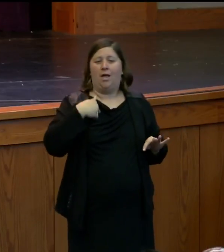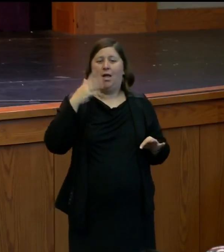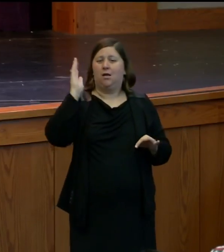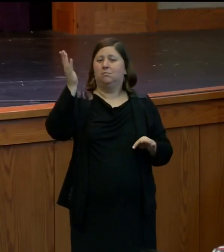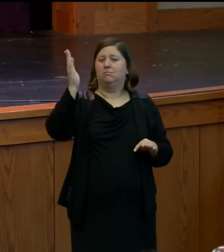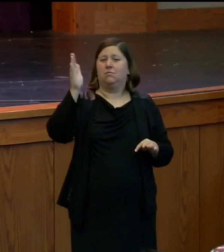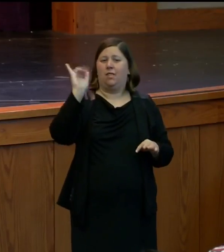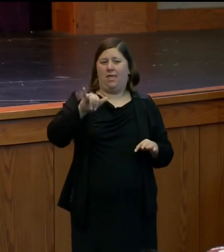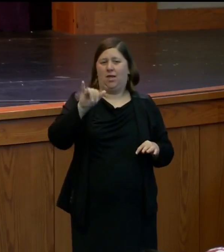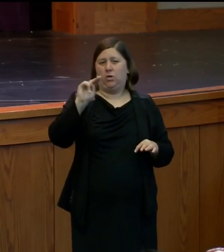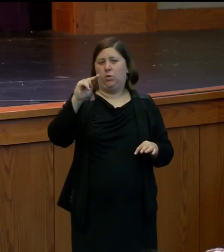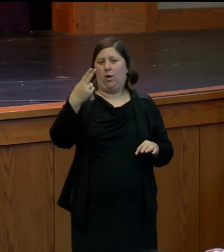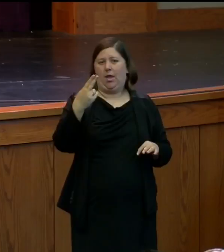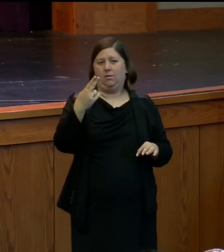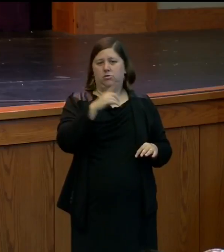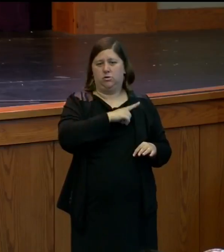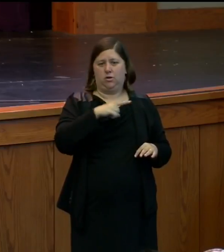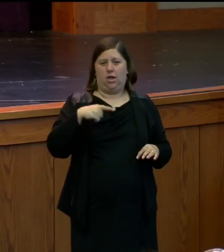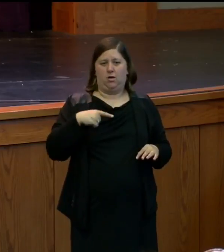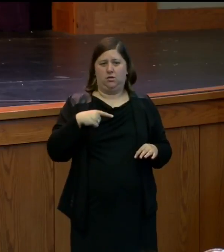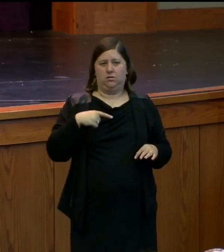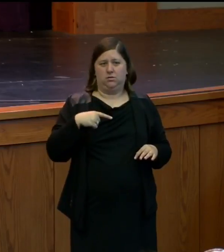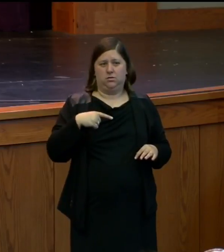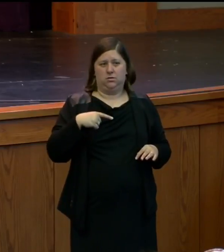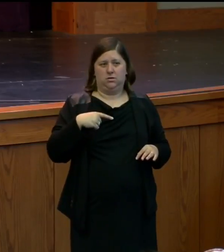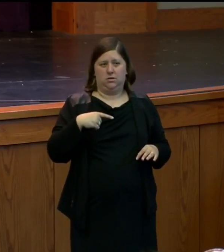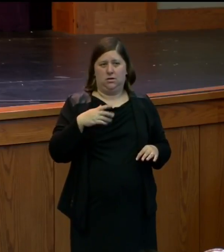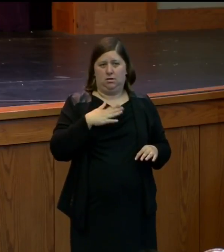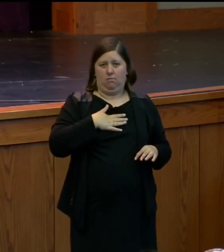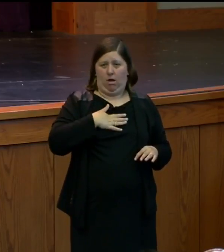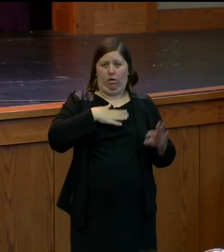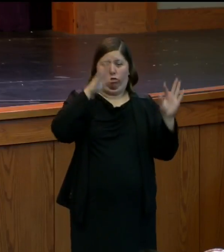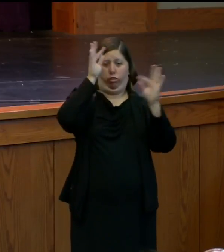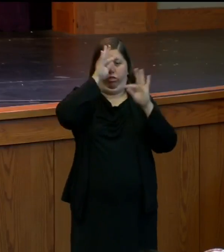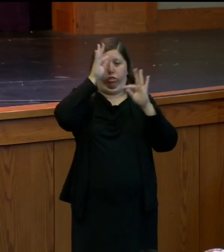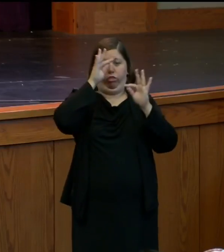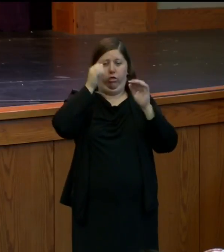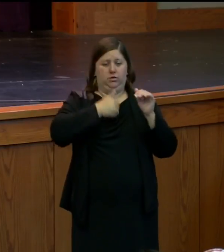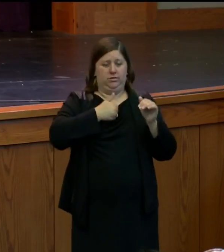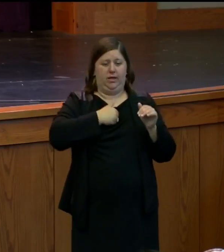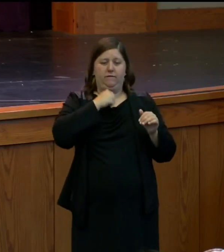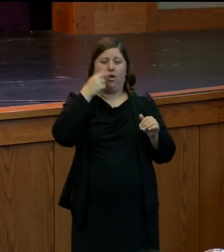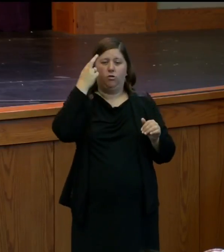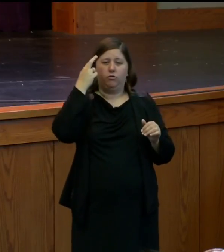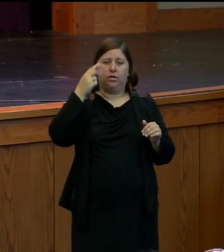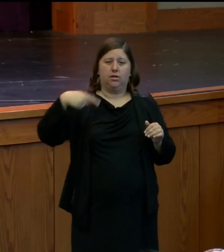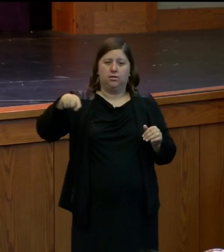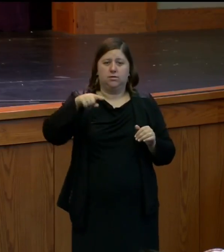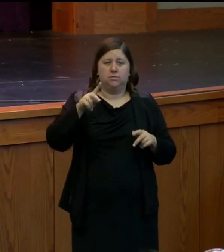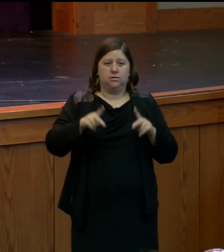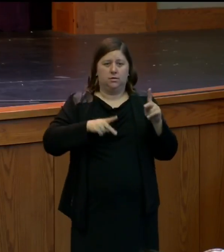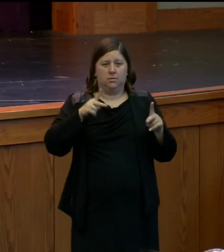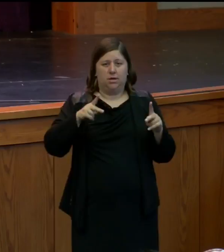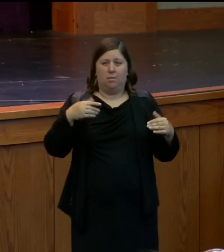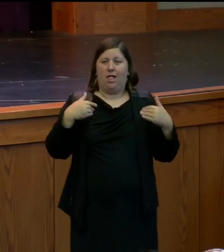HAMPSHIRE MY IGNORANT BUTT DID NOT REALIZE THAT THESE PEOPLE WERE PACKING GUNS.